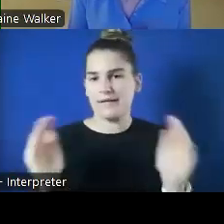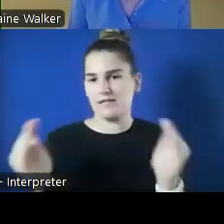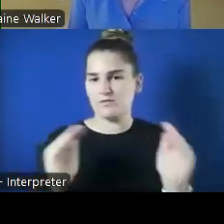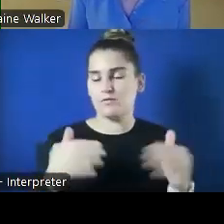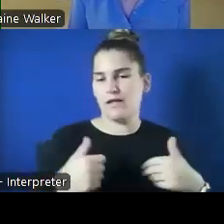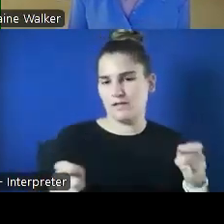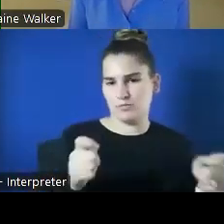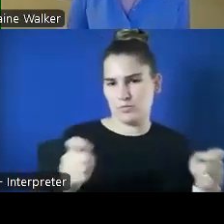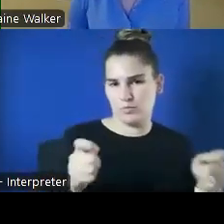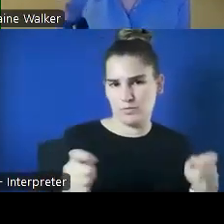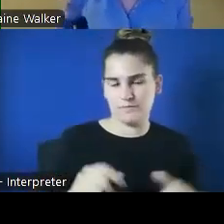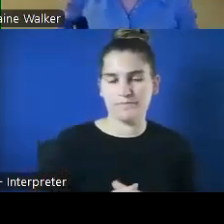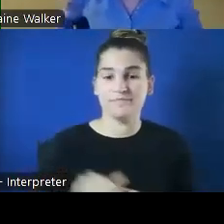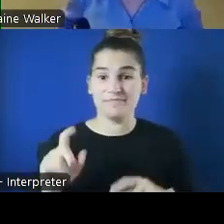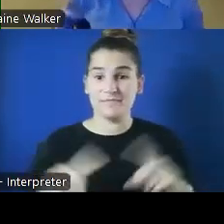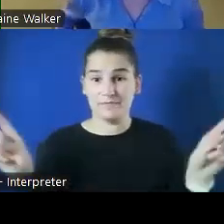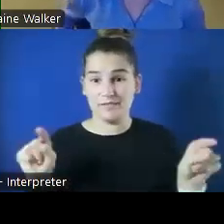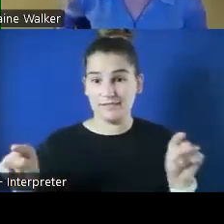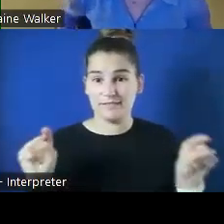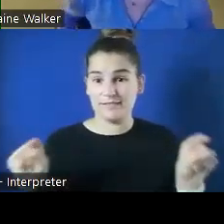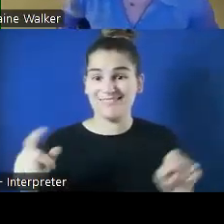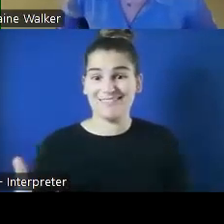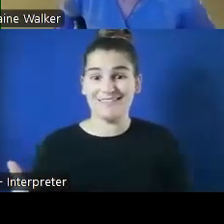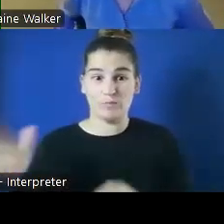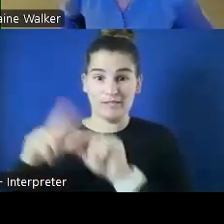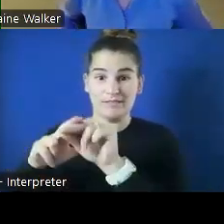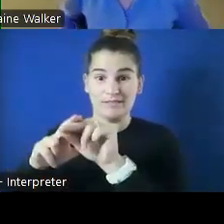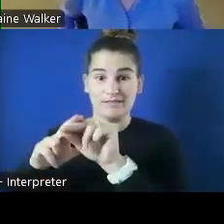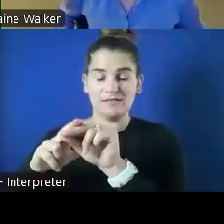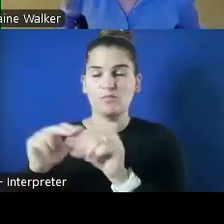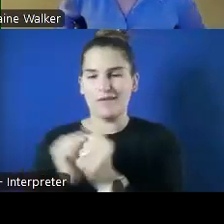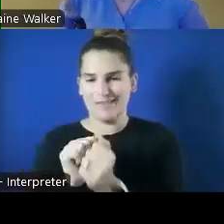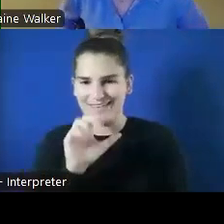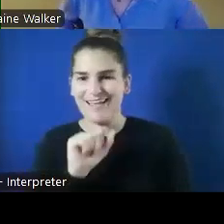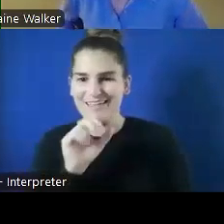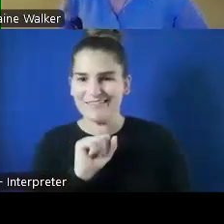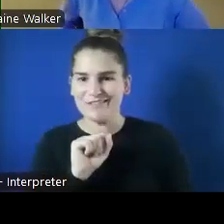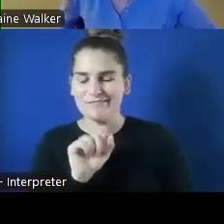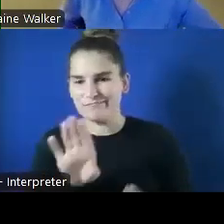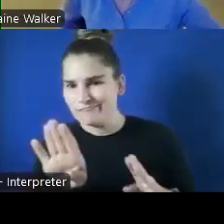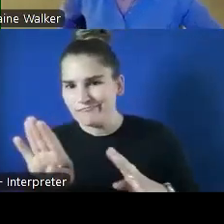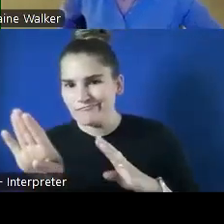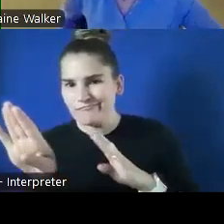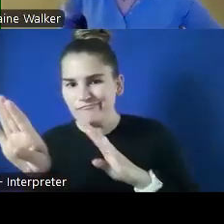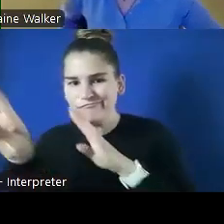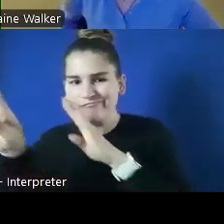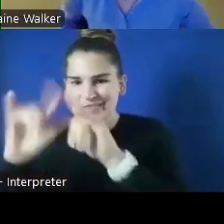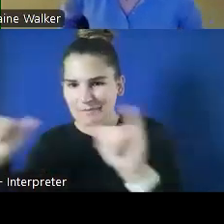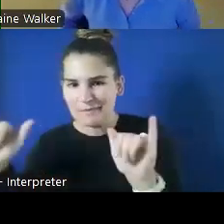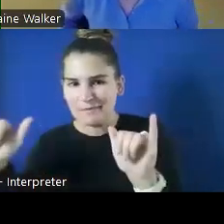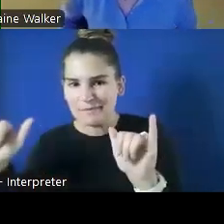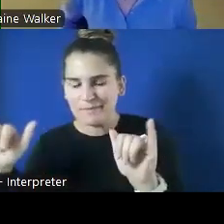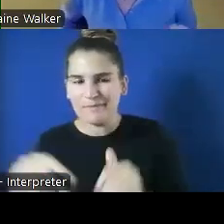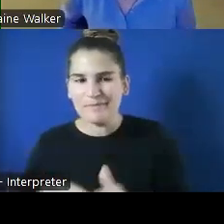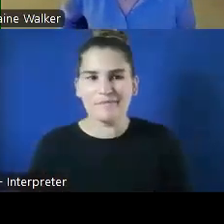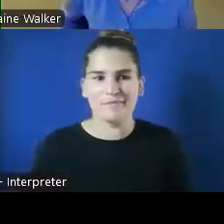that difference increased with age so we found the normative increase in self